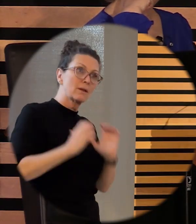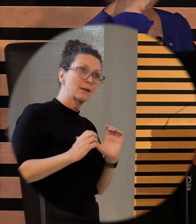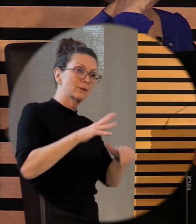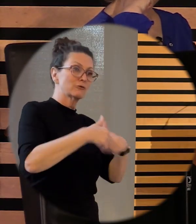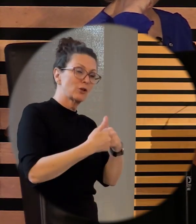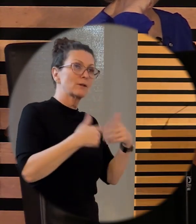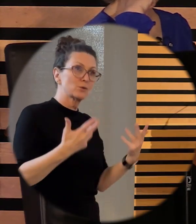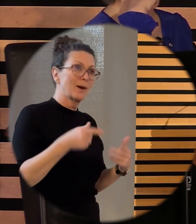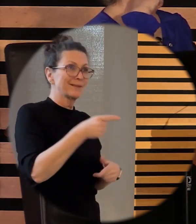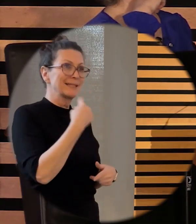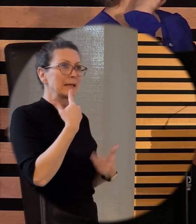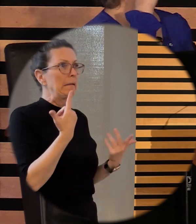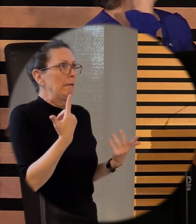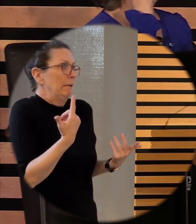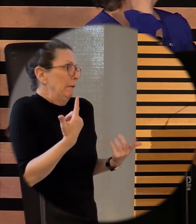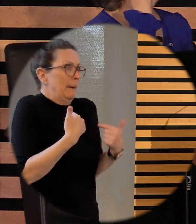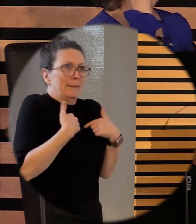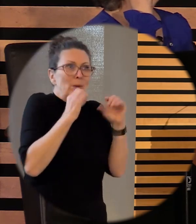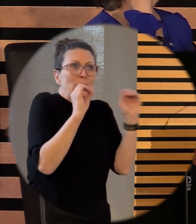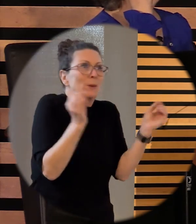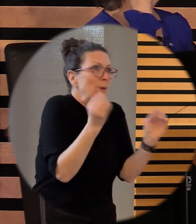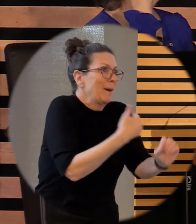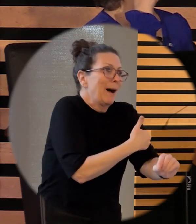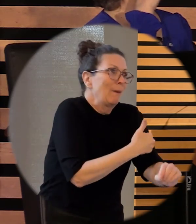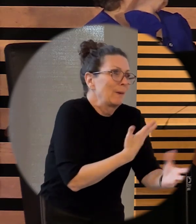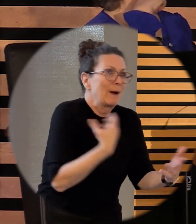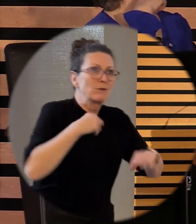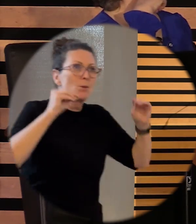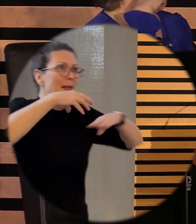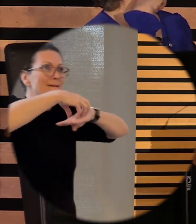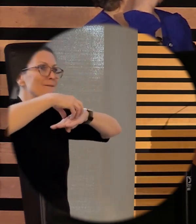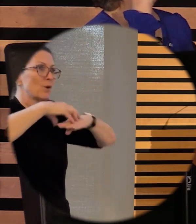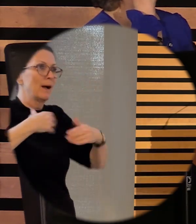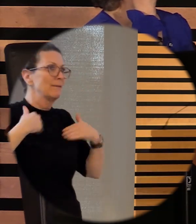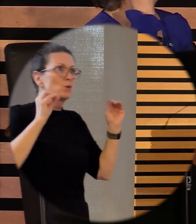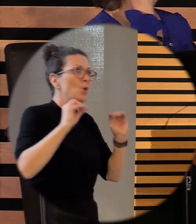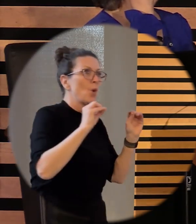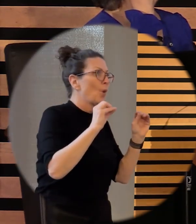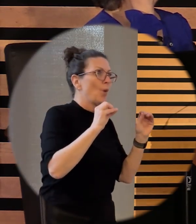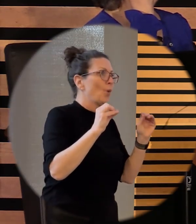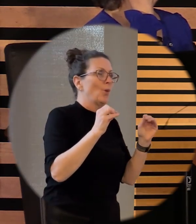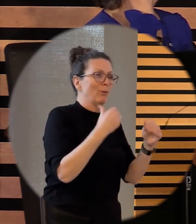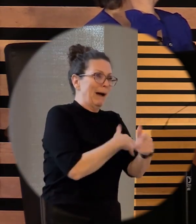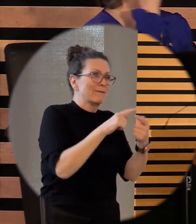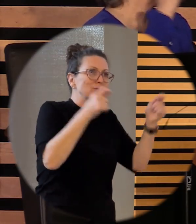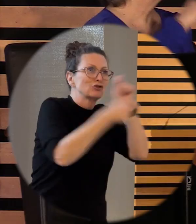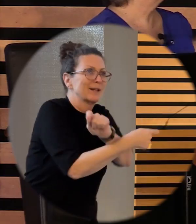clients is they often say I don't have the ability or the power or the platform or the office to make